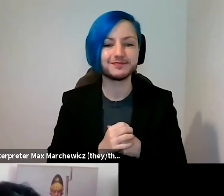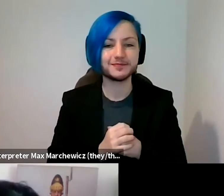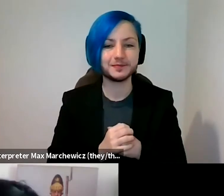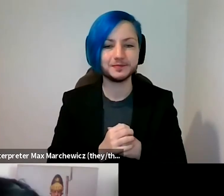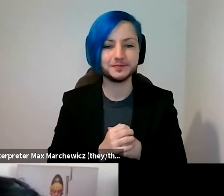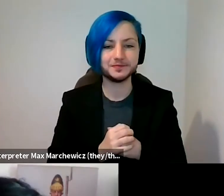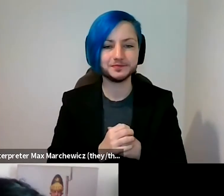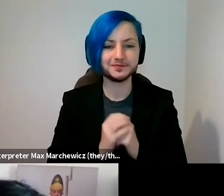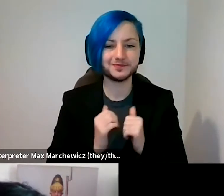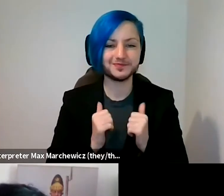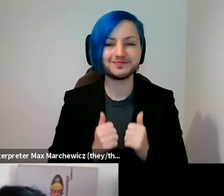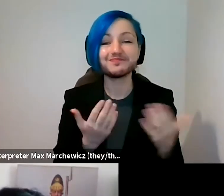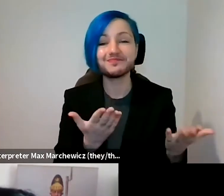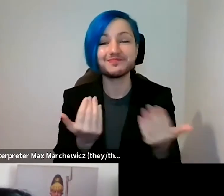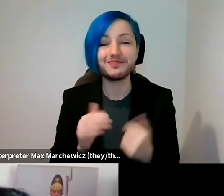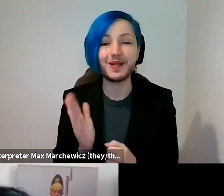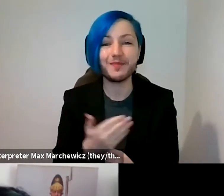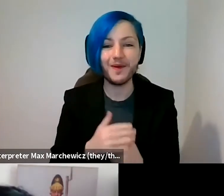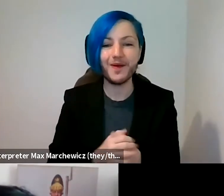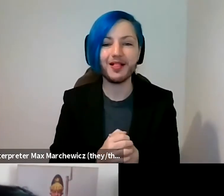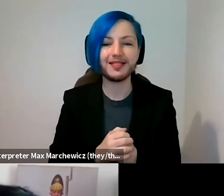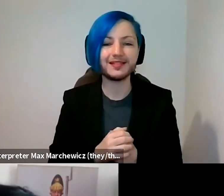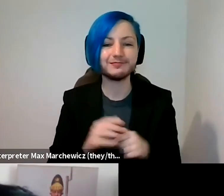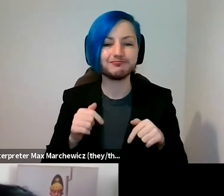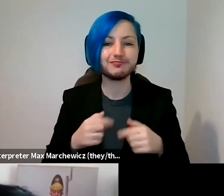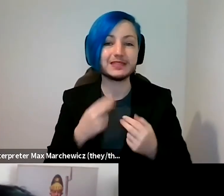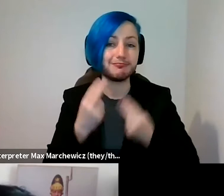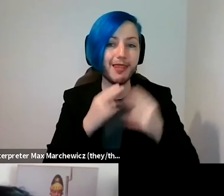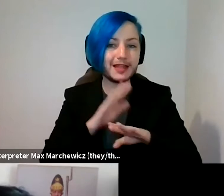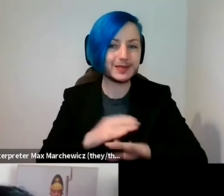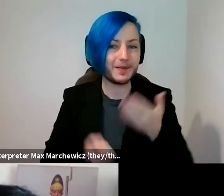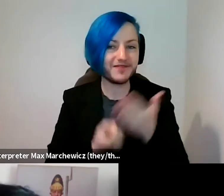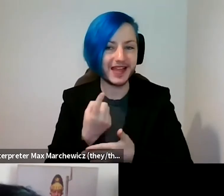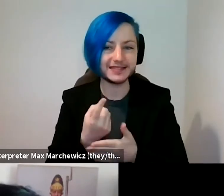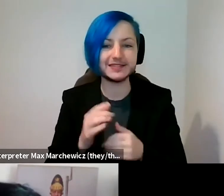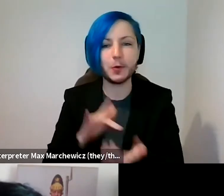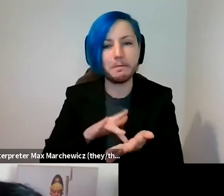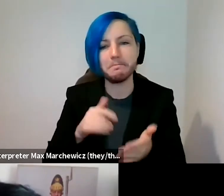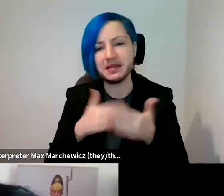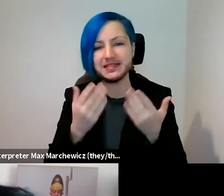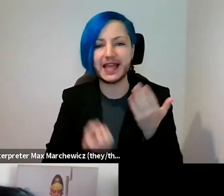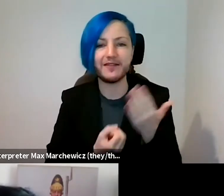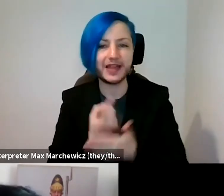Sorry. Welcome, everyone, to this lunchtime event, mid-day event, and a lunchtime event